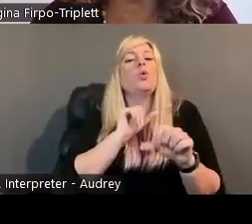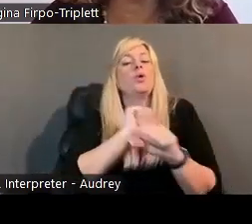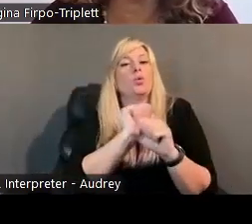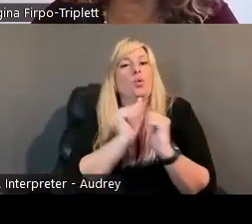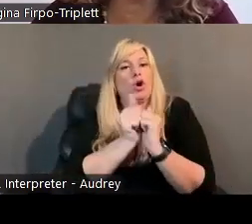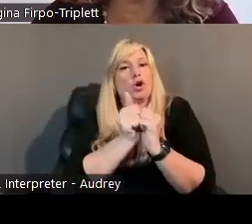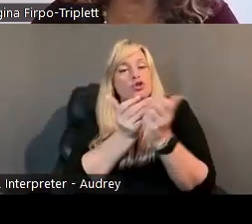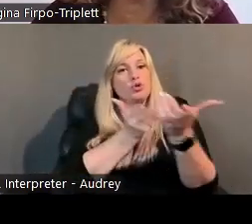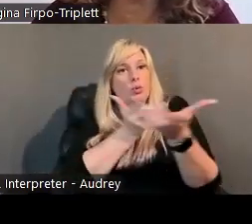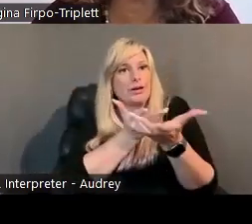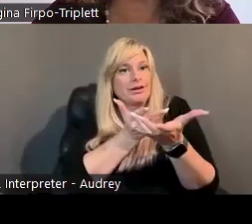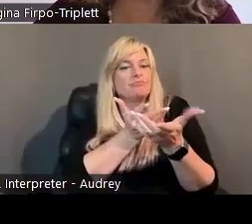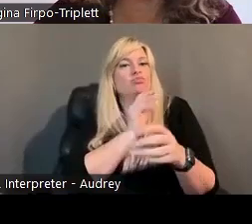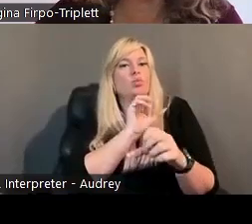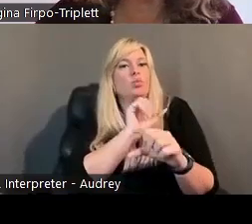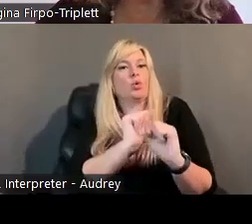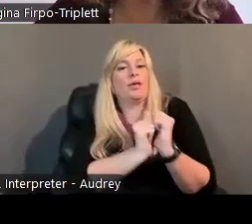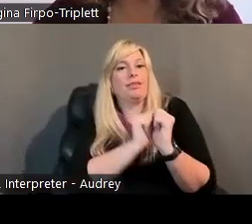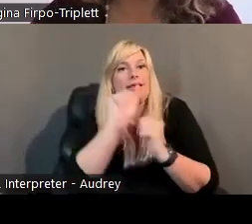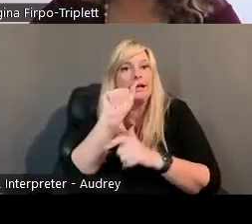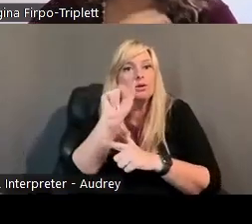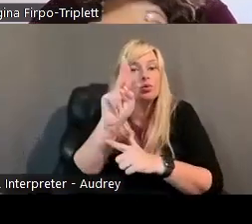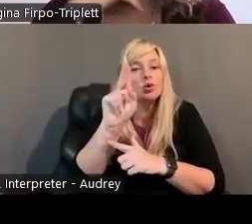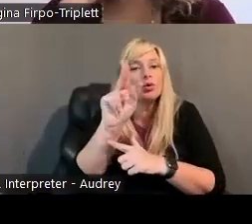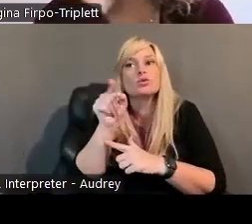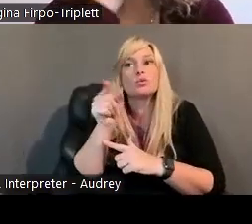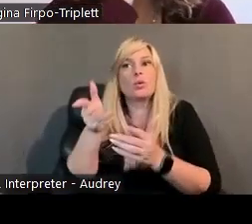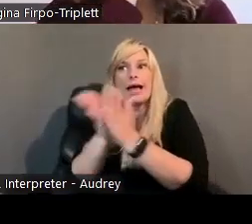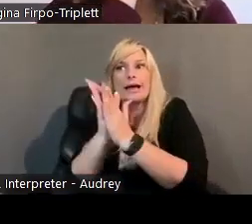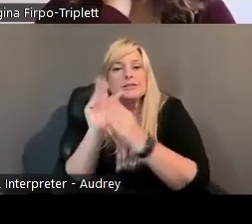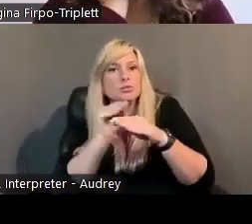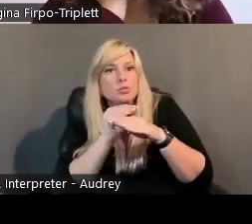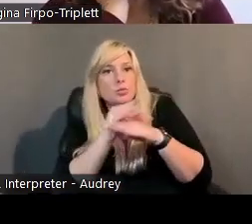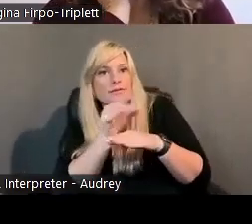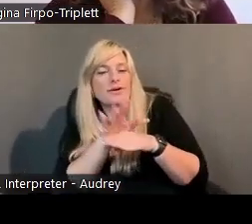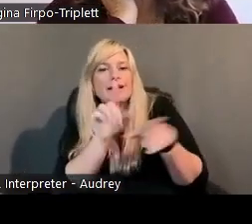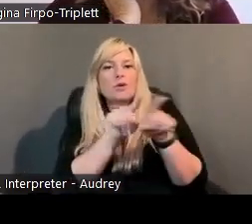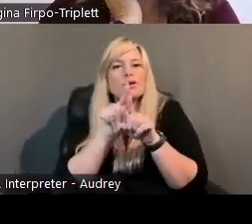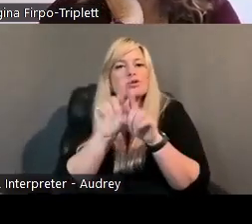at every step, of course as advisors and focus group participants. Also as script writers. We